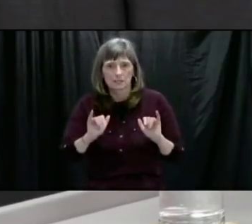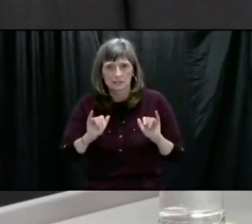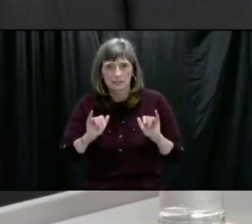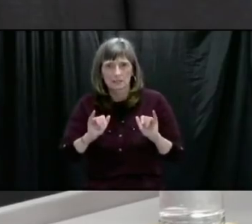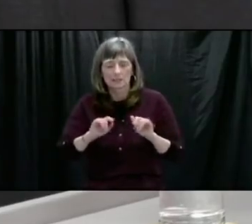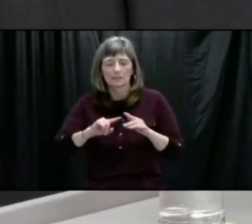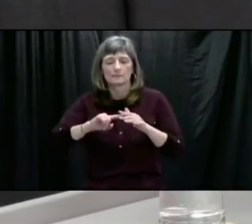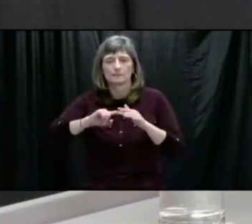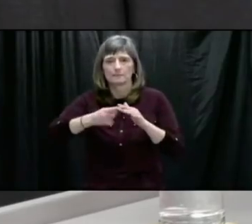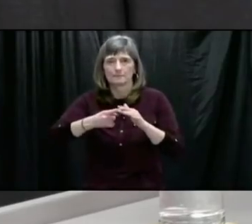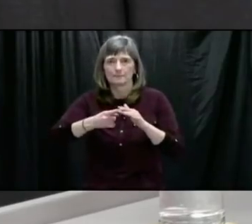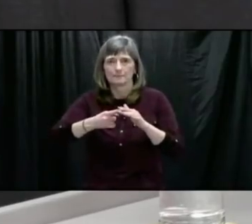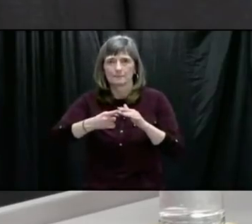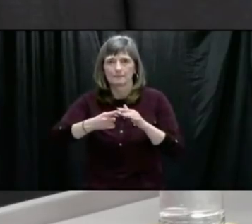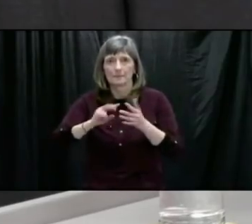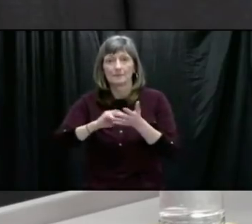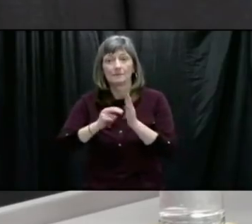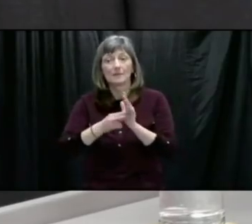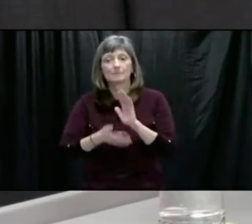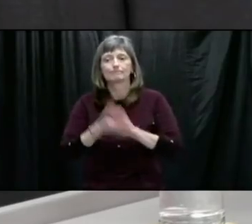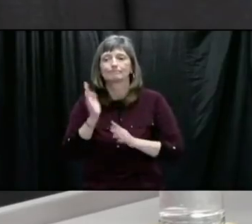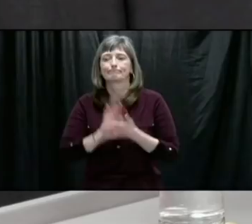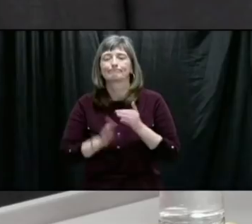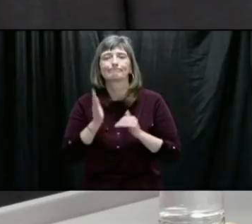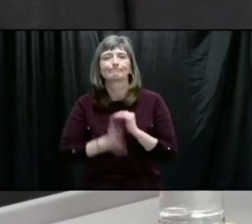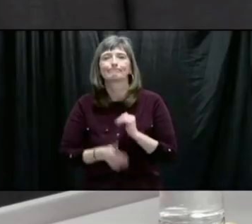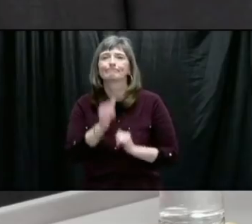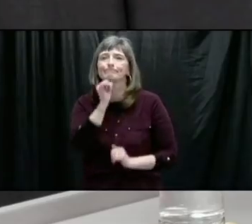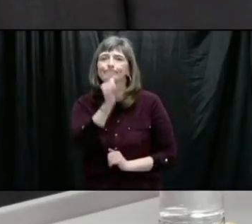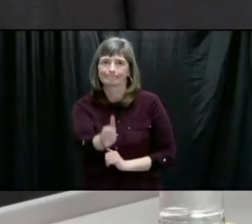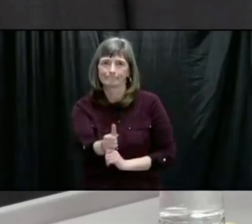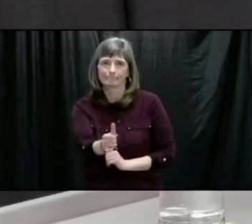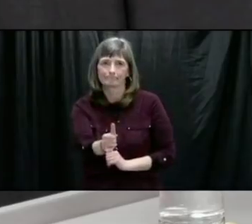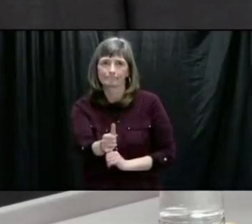UNDERSTAND THAT THIS IS JUST THE BEGINNING AND OUR WORK IS NOT